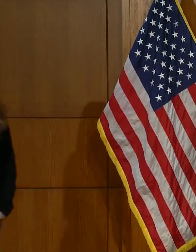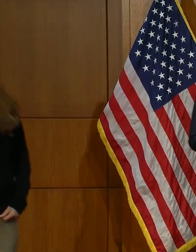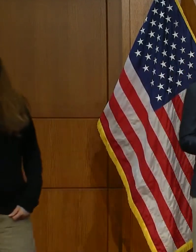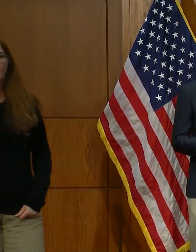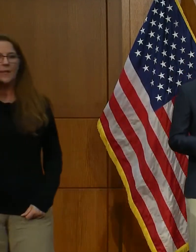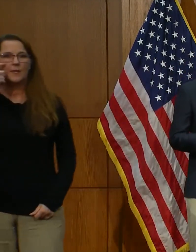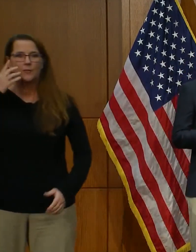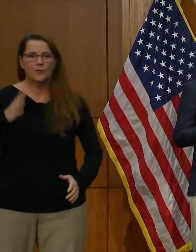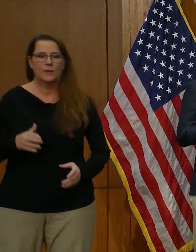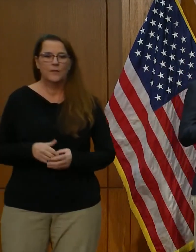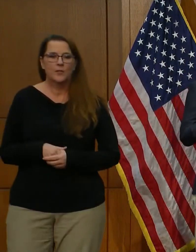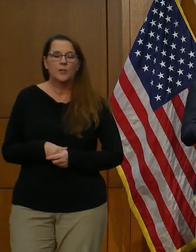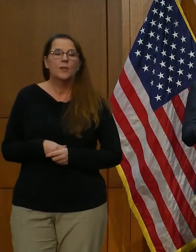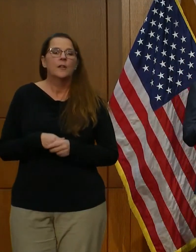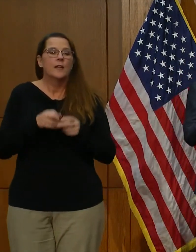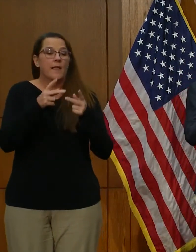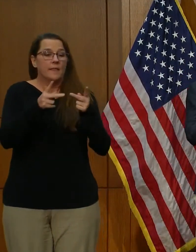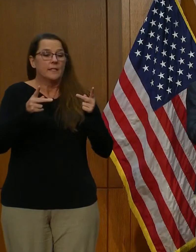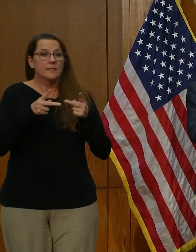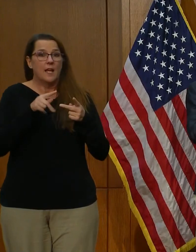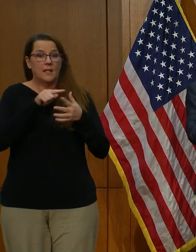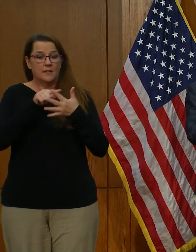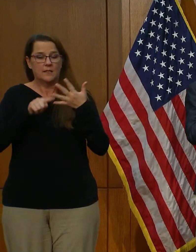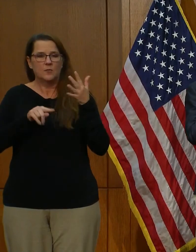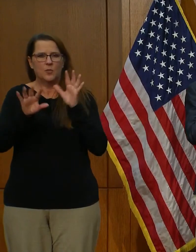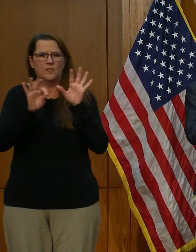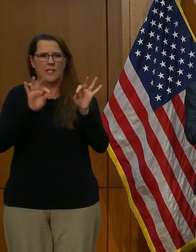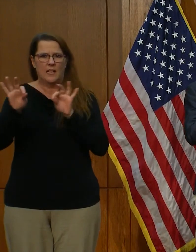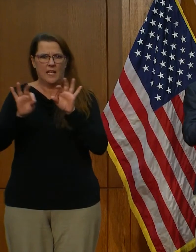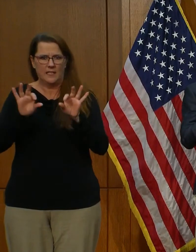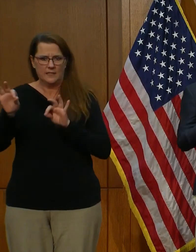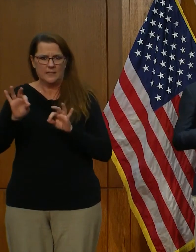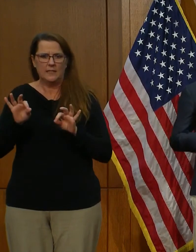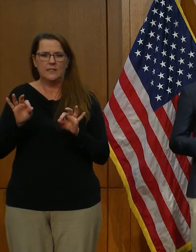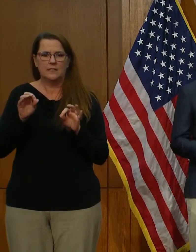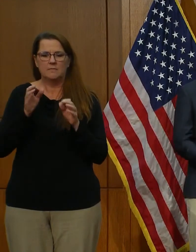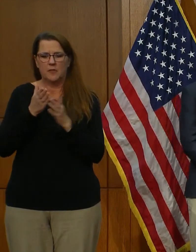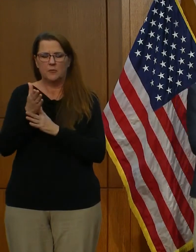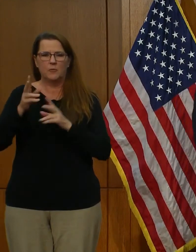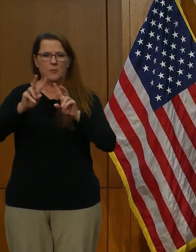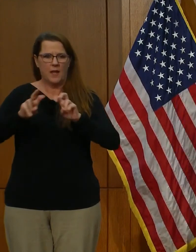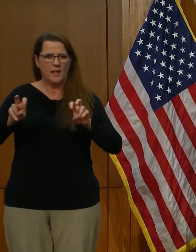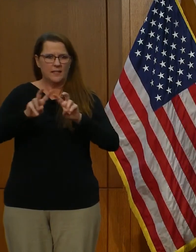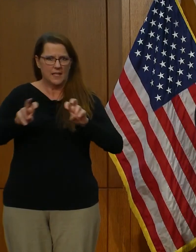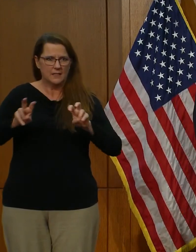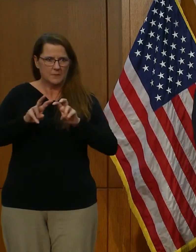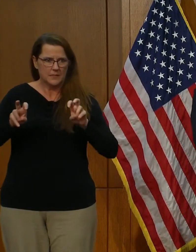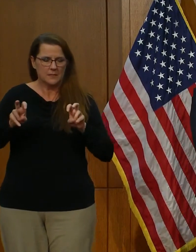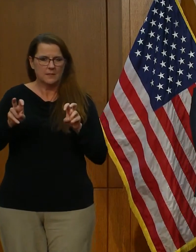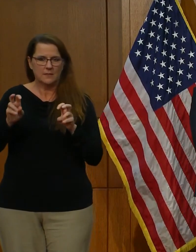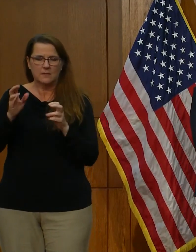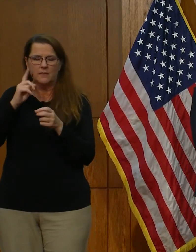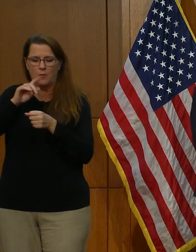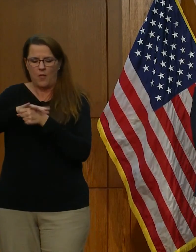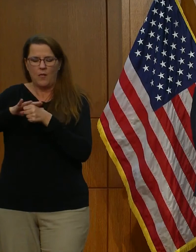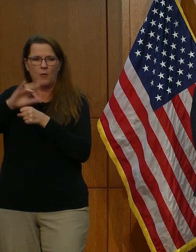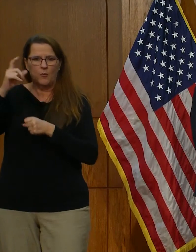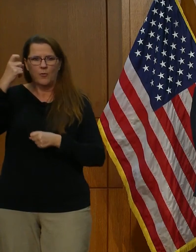THANKS. THANK YOU EVER. UM THE